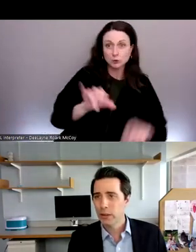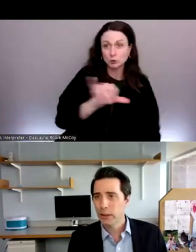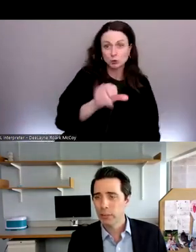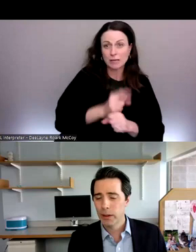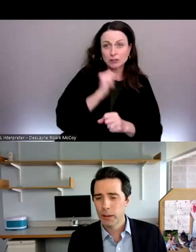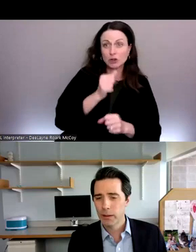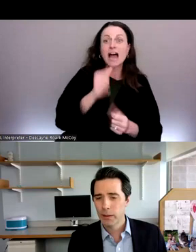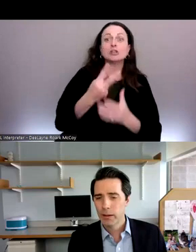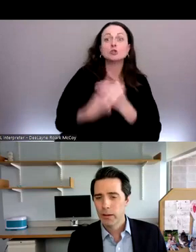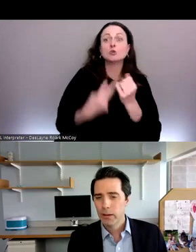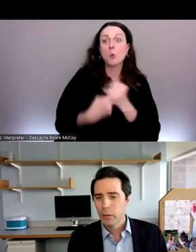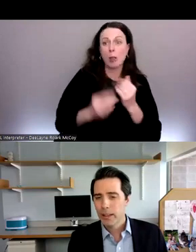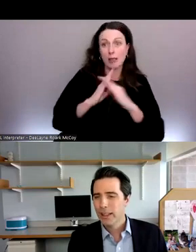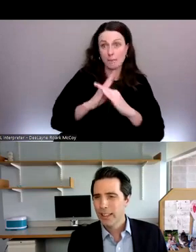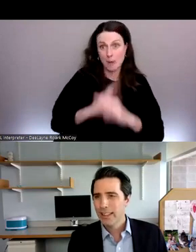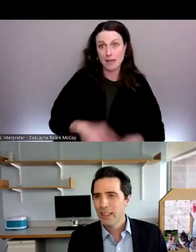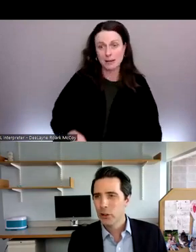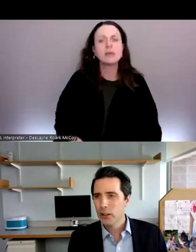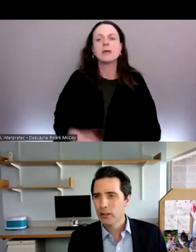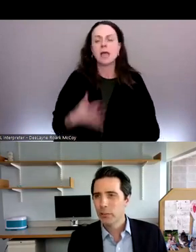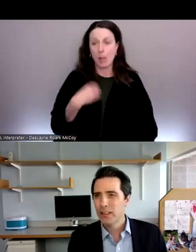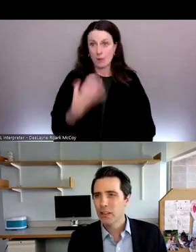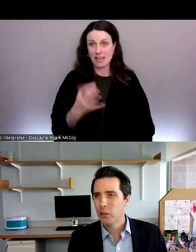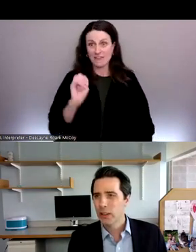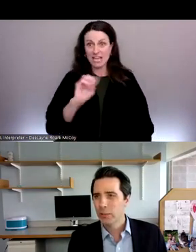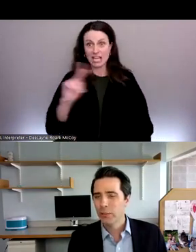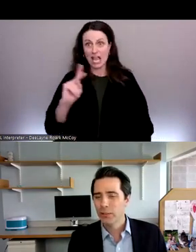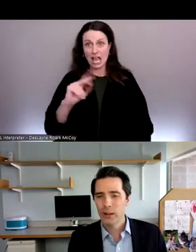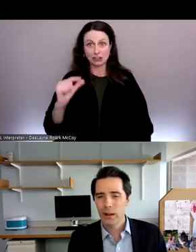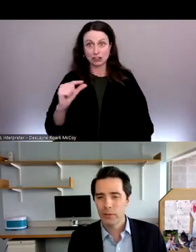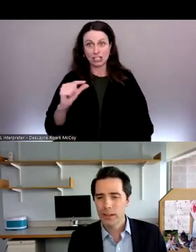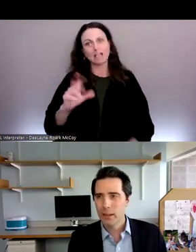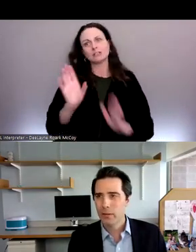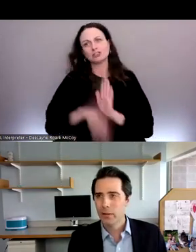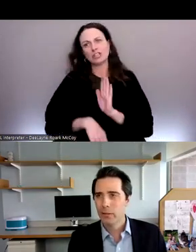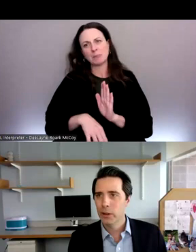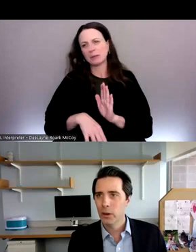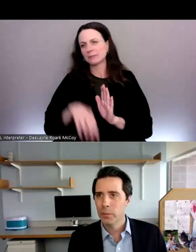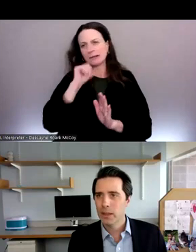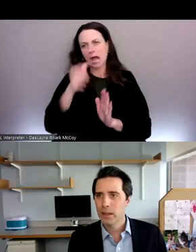sensory impairment we get an EKG because it's cheap and